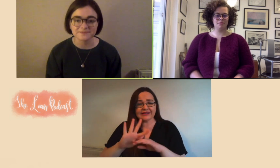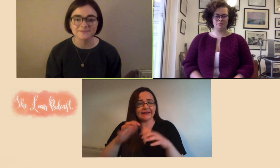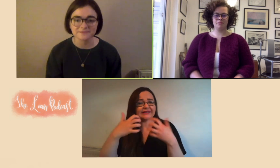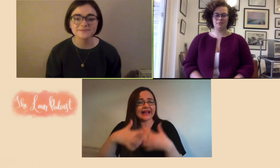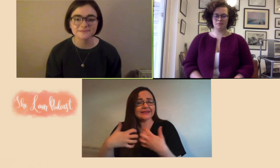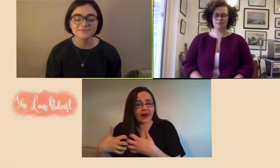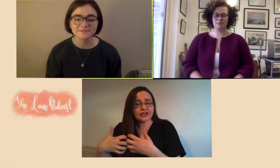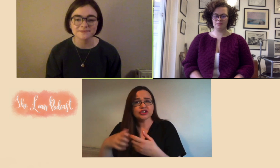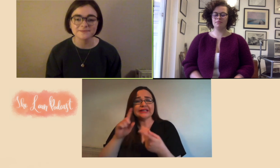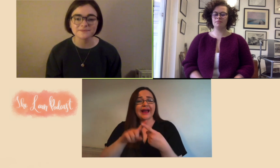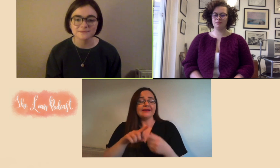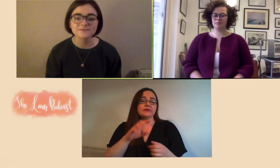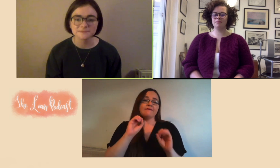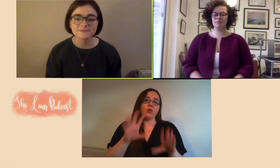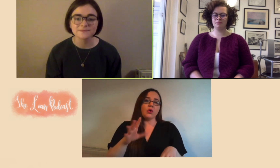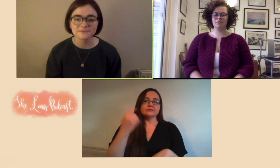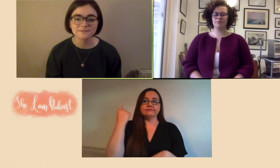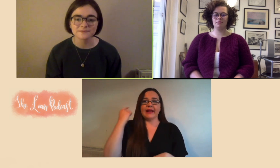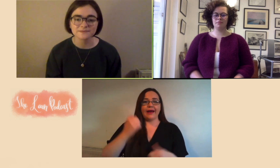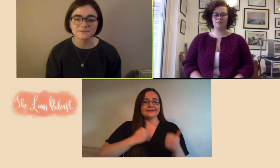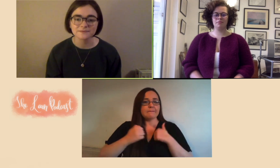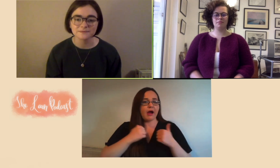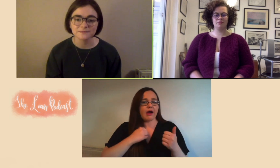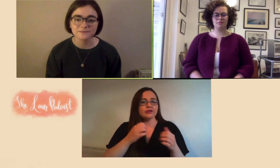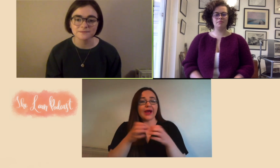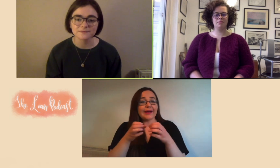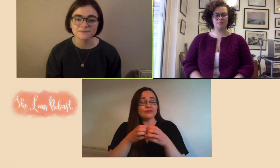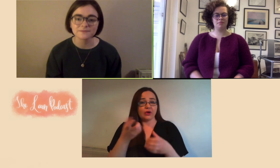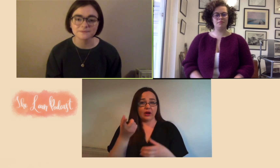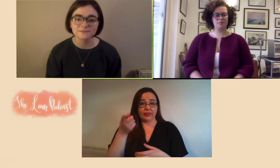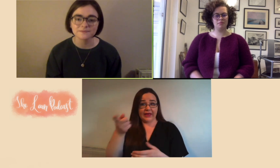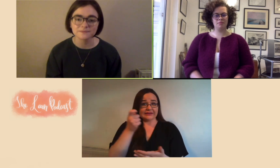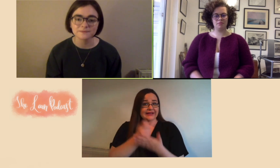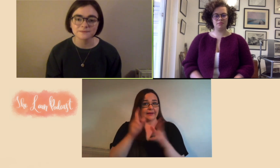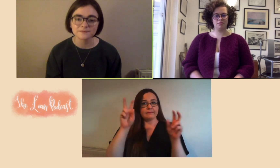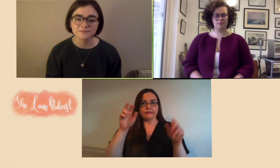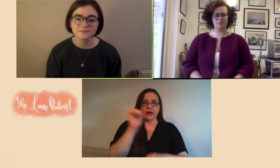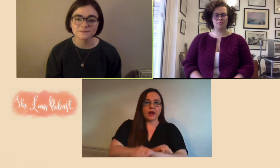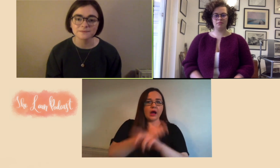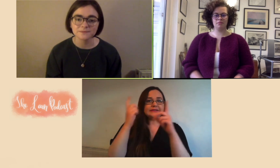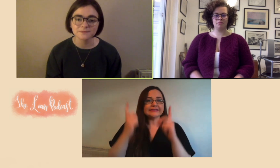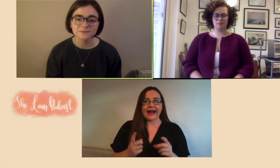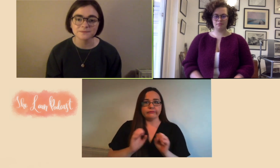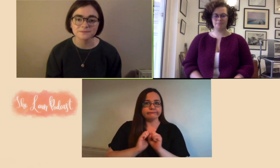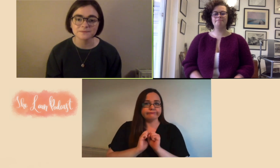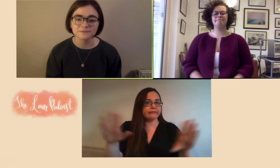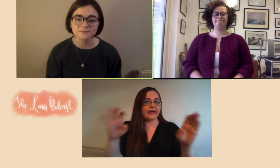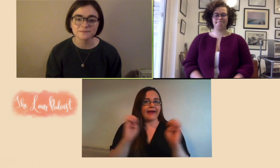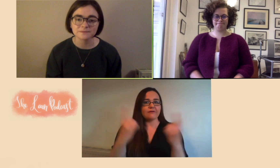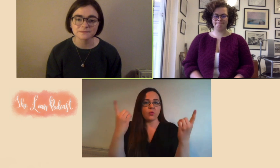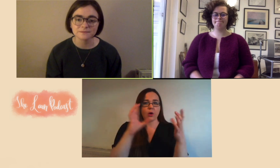like just all of us kind of encompassed in and all. And at April, kind of March time when the lockdown hasten